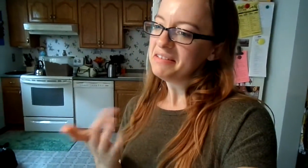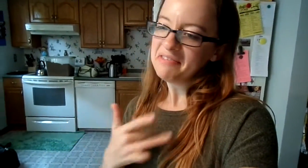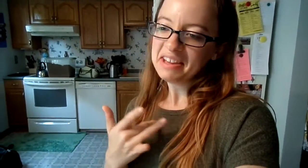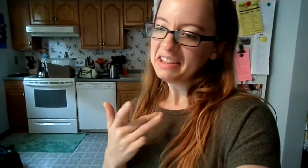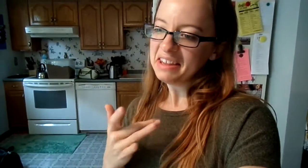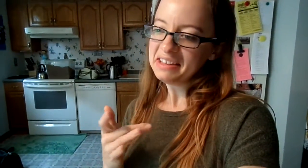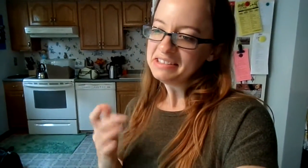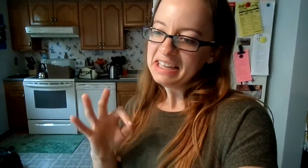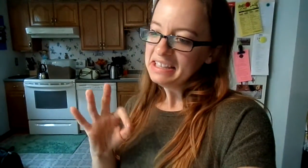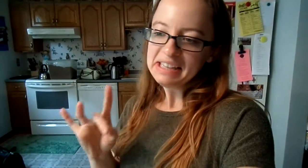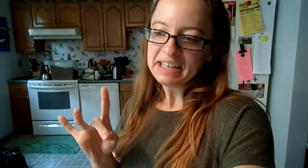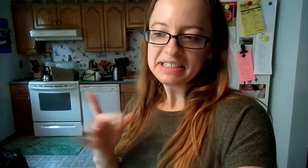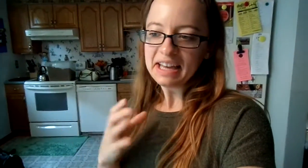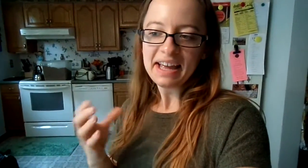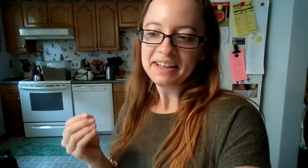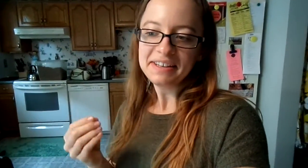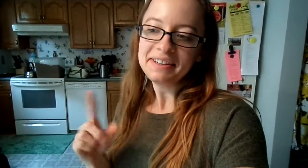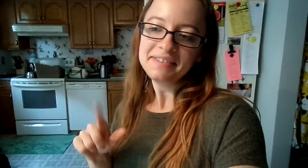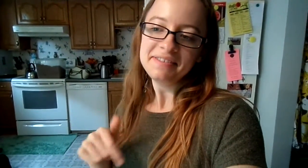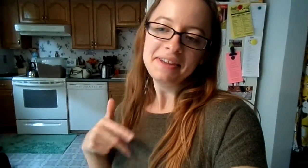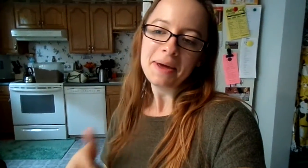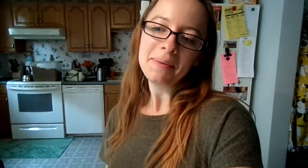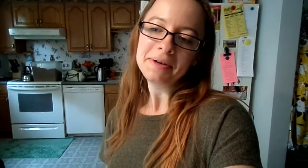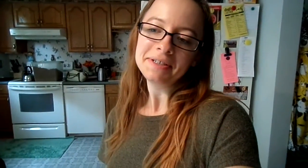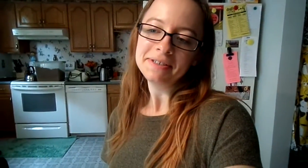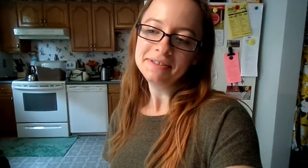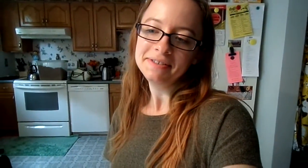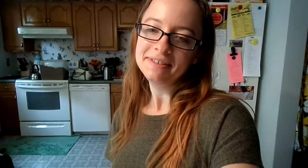Ummmmm maybe feeling like 98 and can't walk.